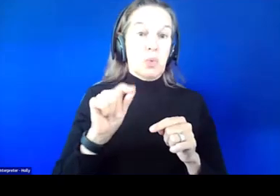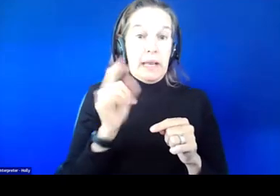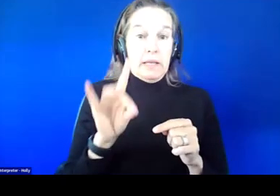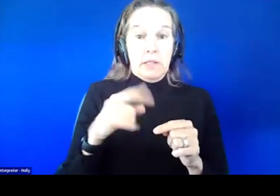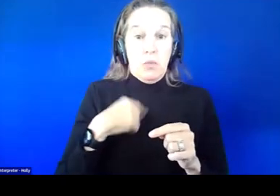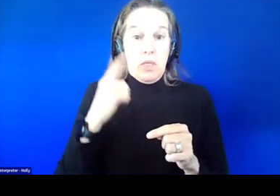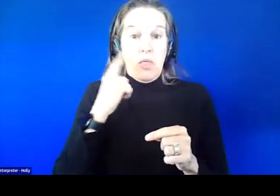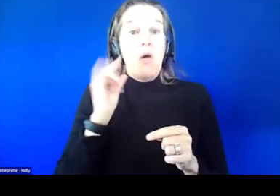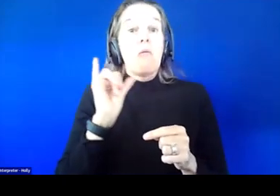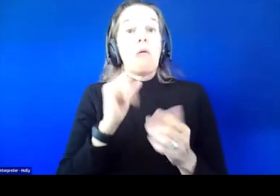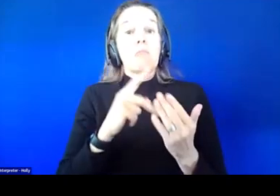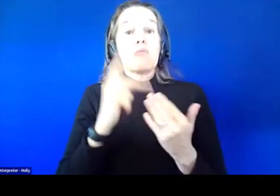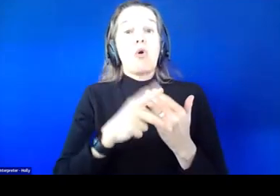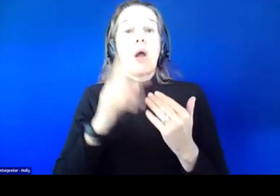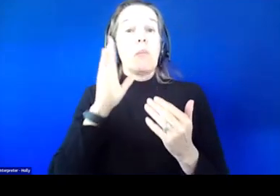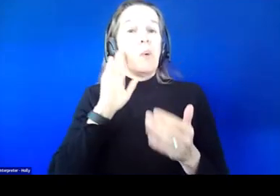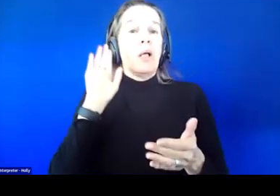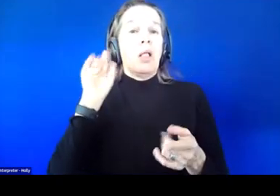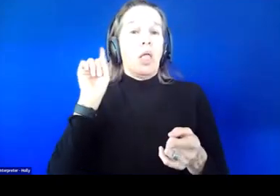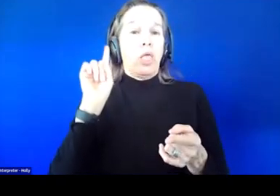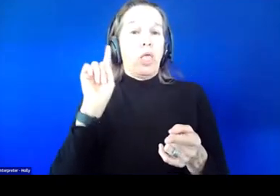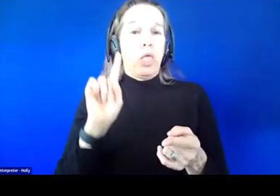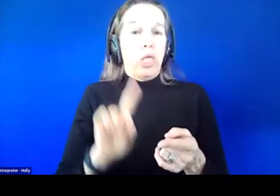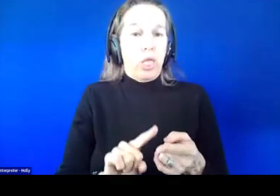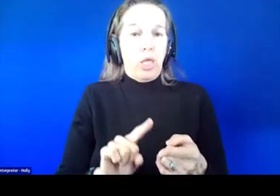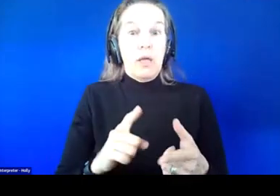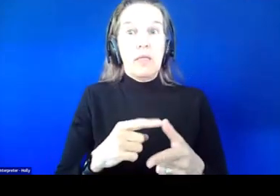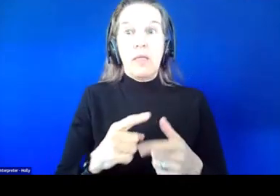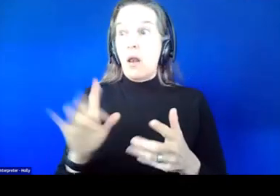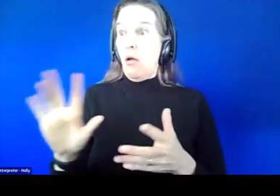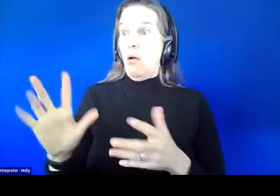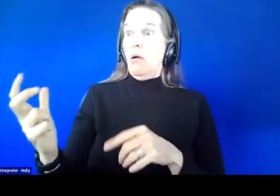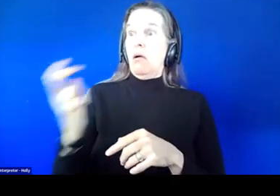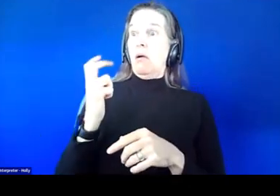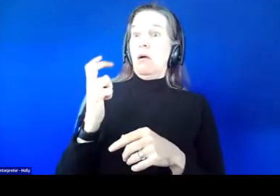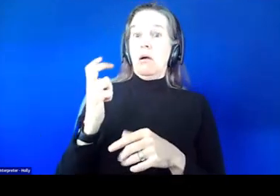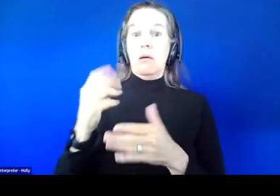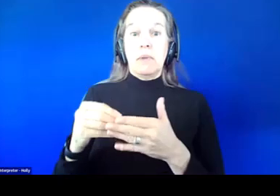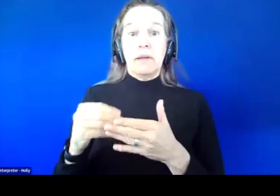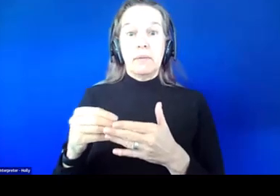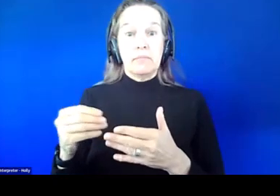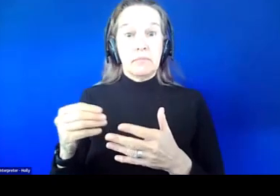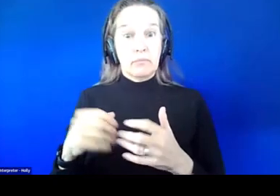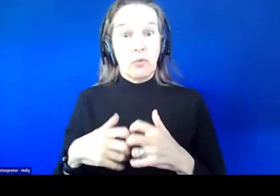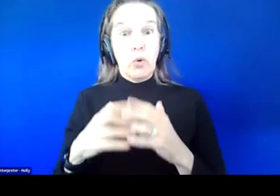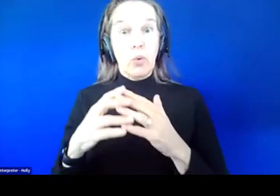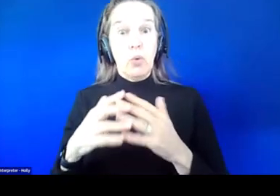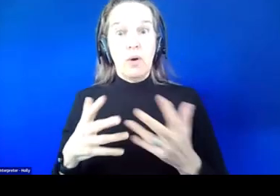But then, of course, it was renewed. And I don't think I need to remind this group what happened